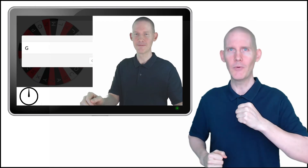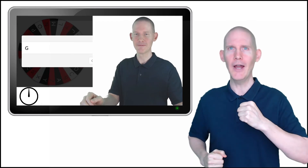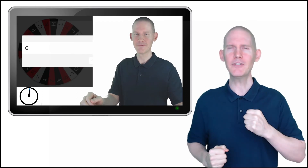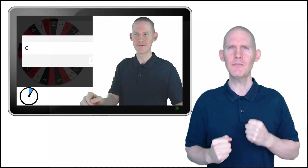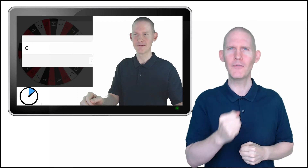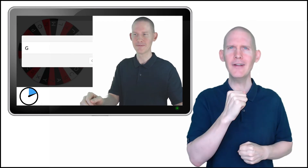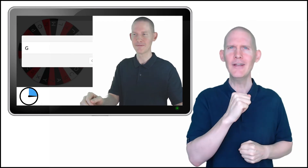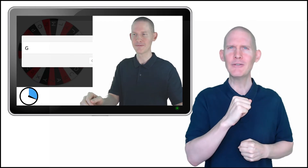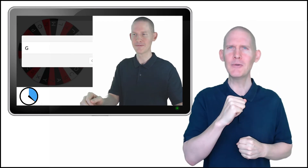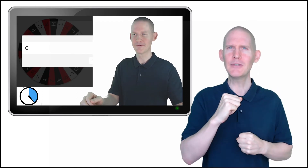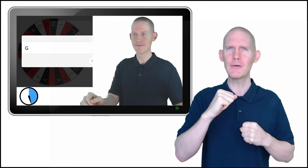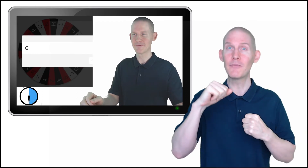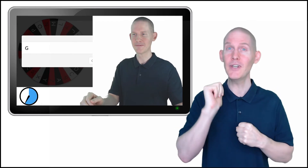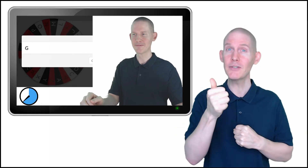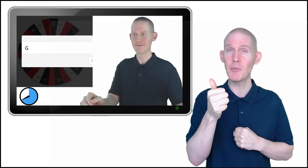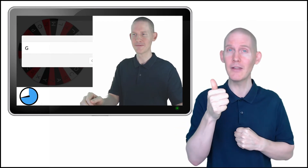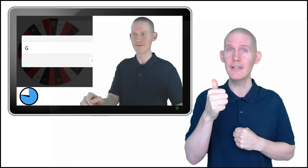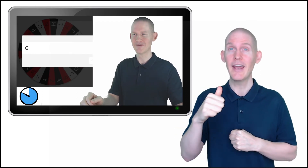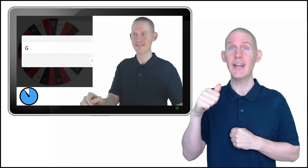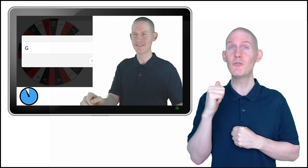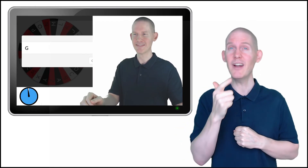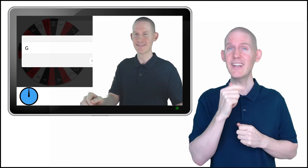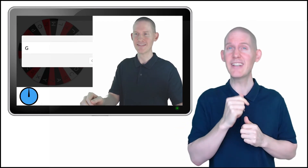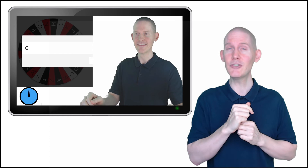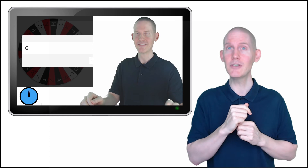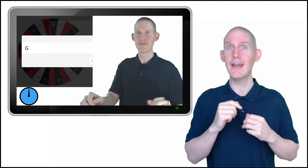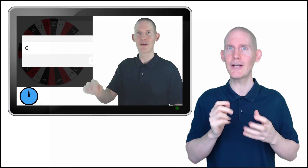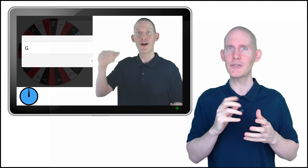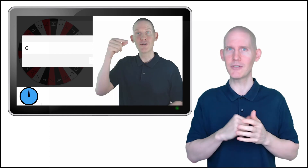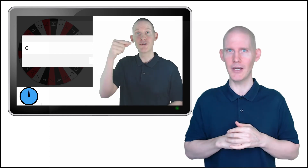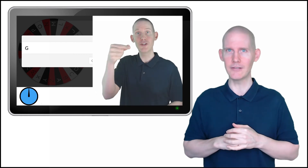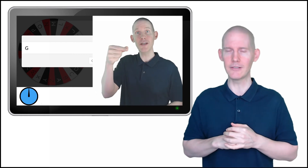We'll have some fun doing some finger spelling and recognition exercises.